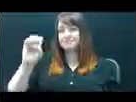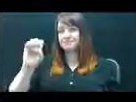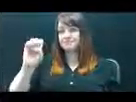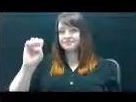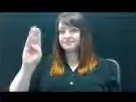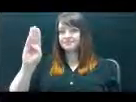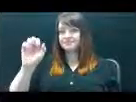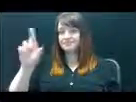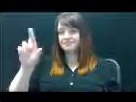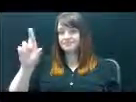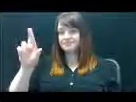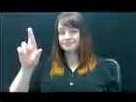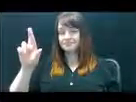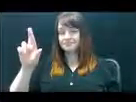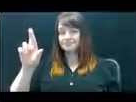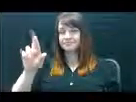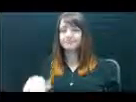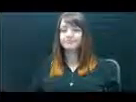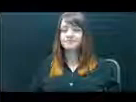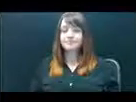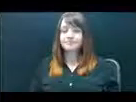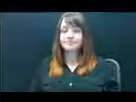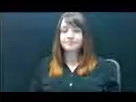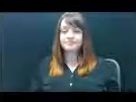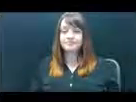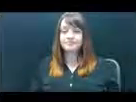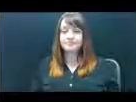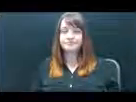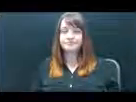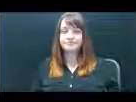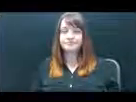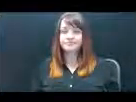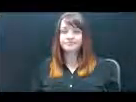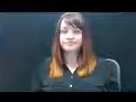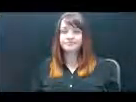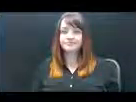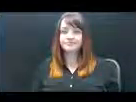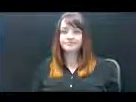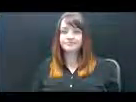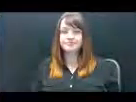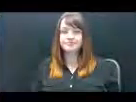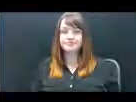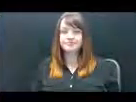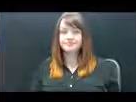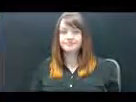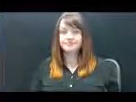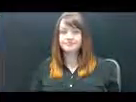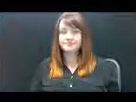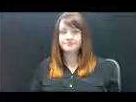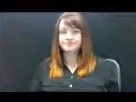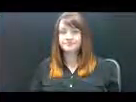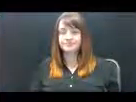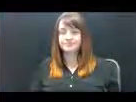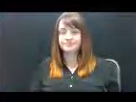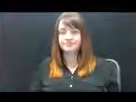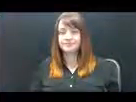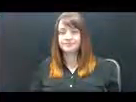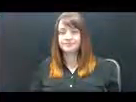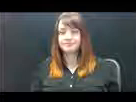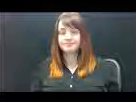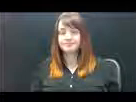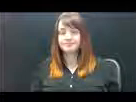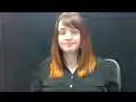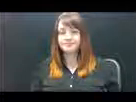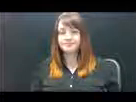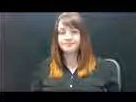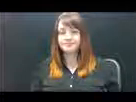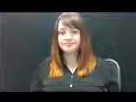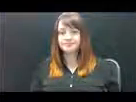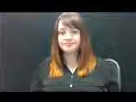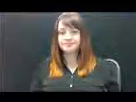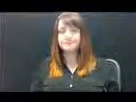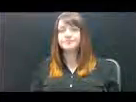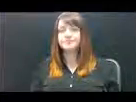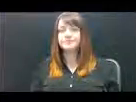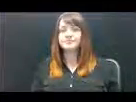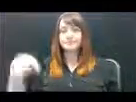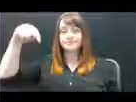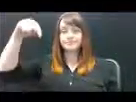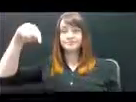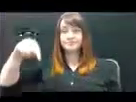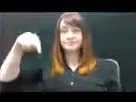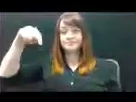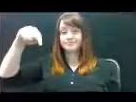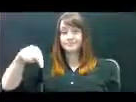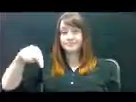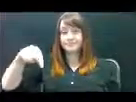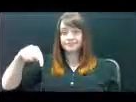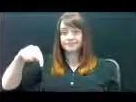in the next field. Press the down arrow to move to the CEU field